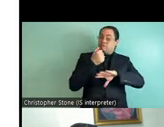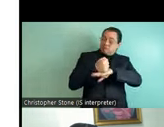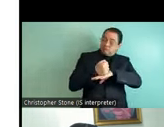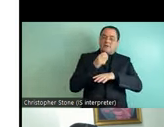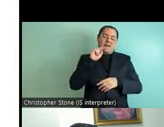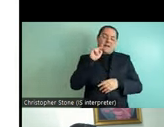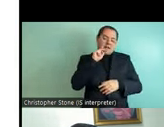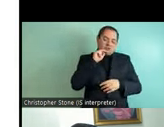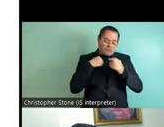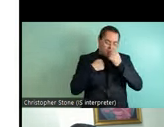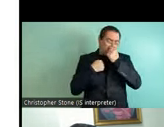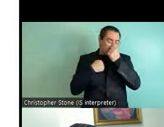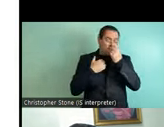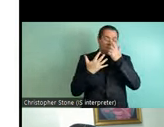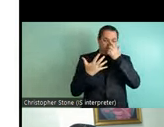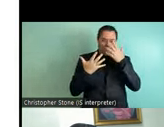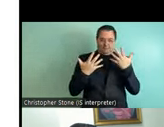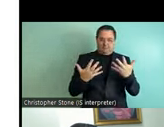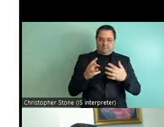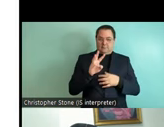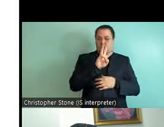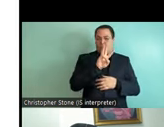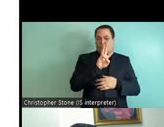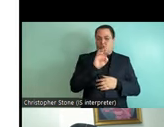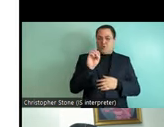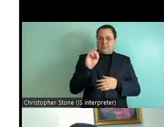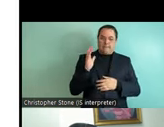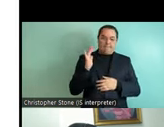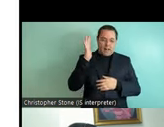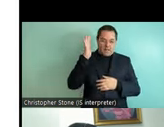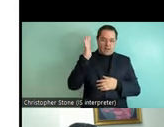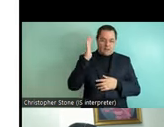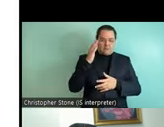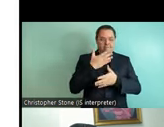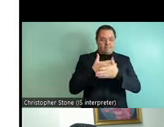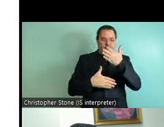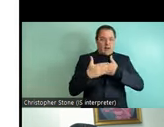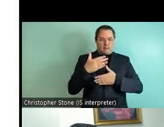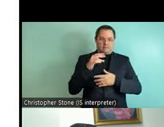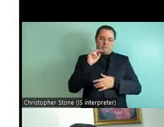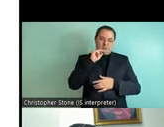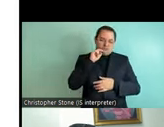we currently have over 15 million Nigerians that are persons with disability. And so,